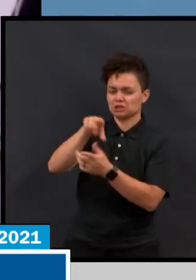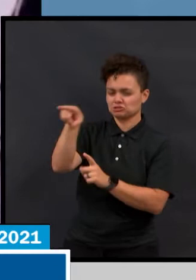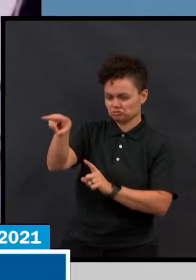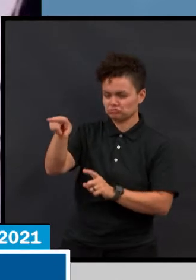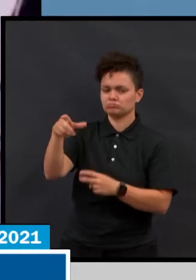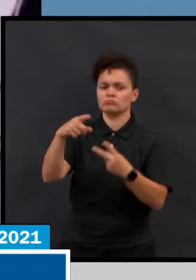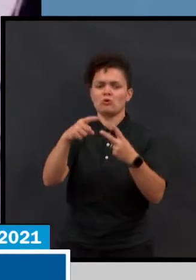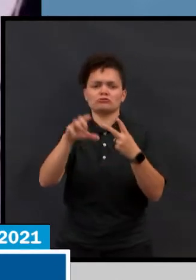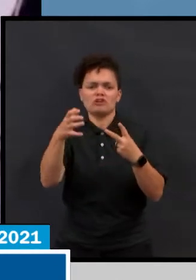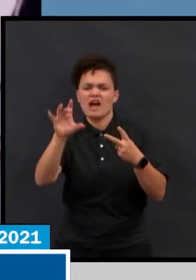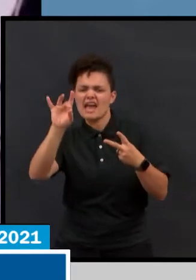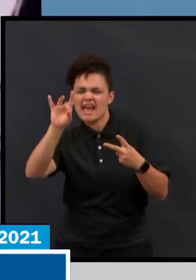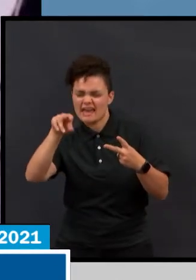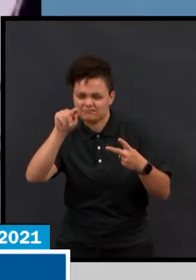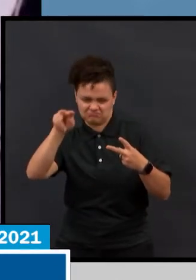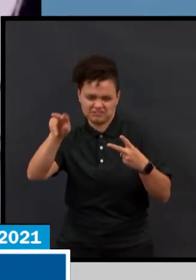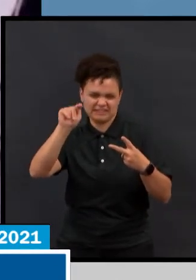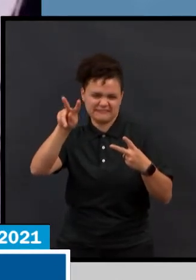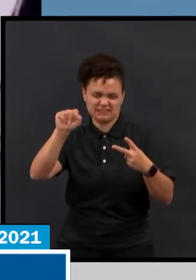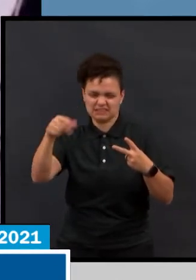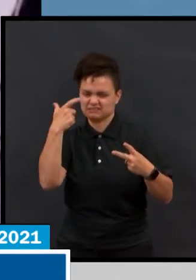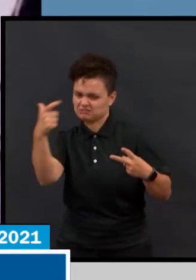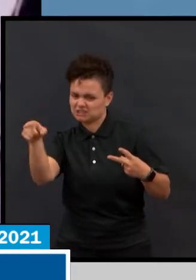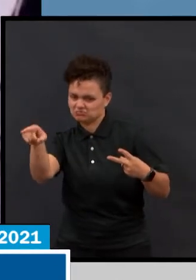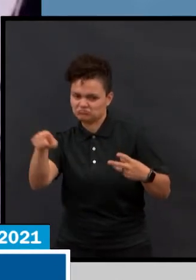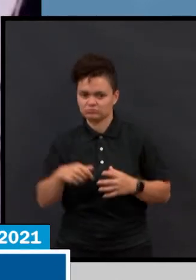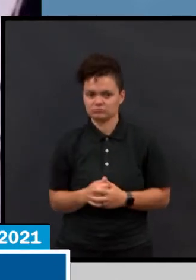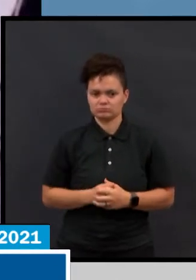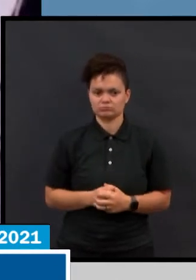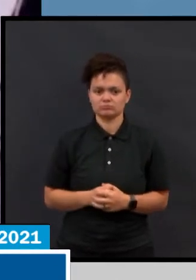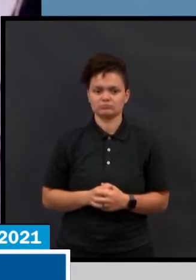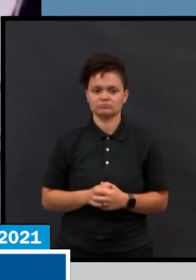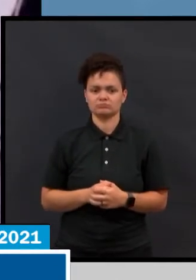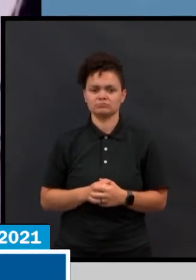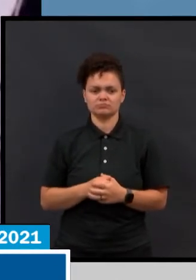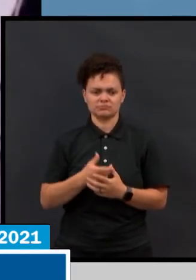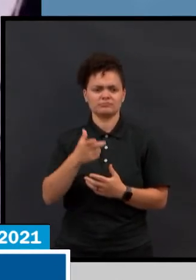for automatic speech recognition just go to the bottom of your zoom screen you see that globe